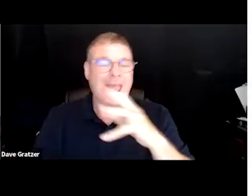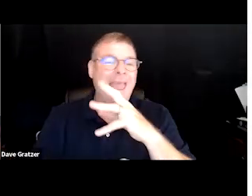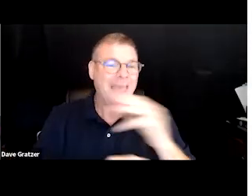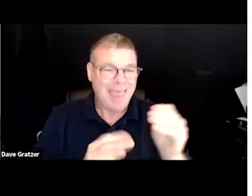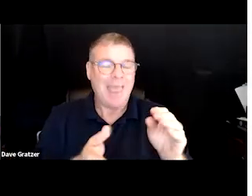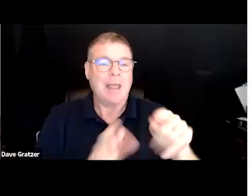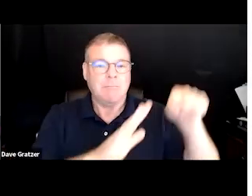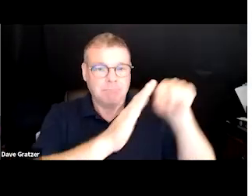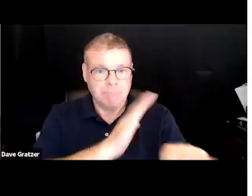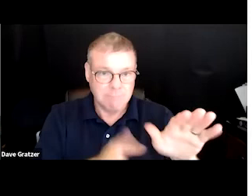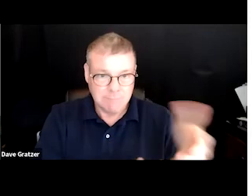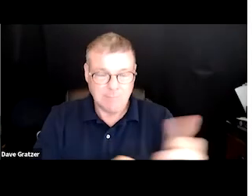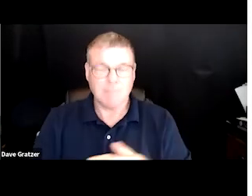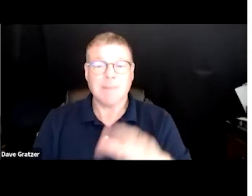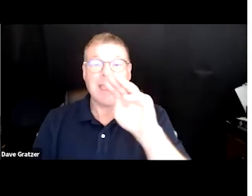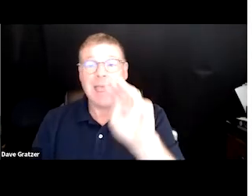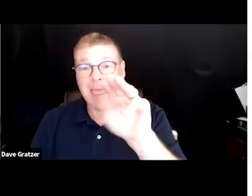comparing non-MAT with MAT population?